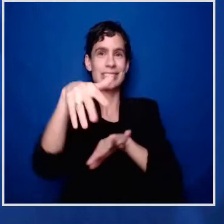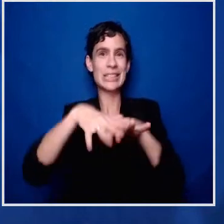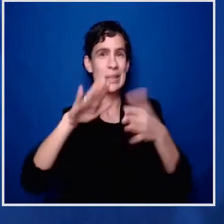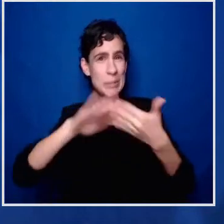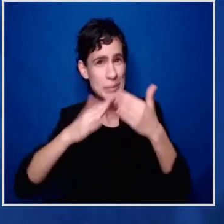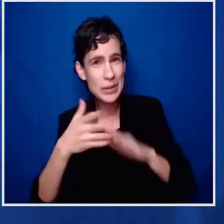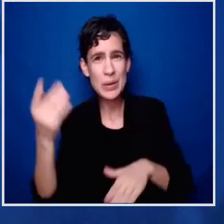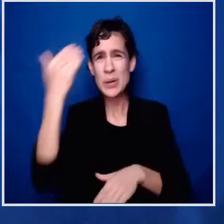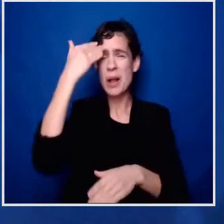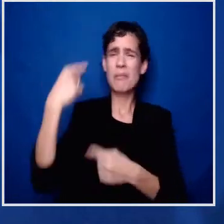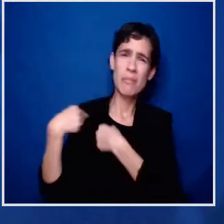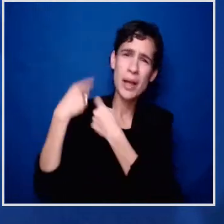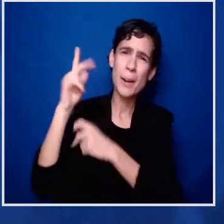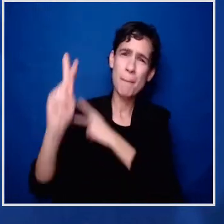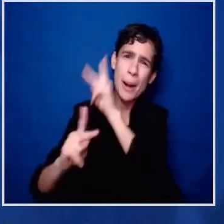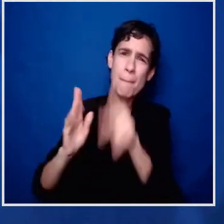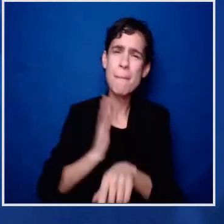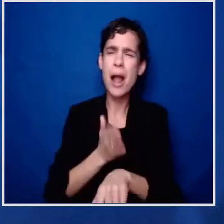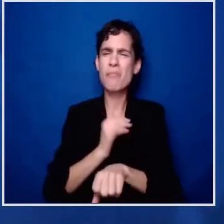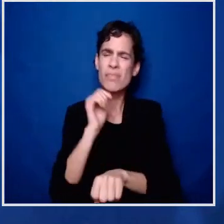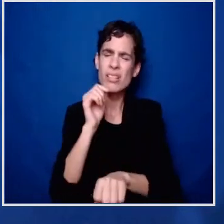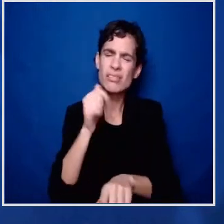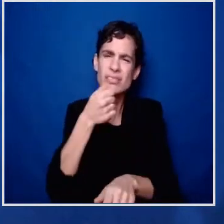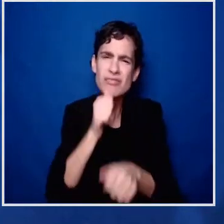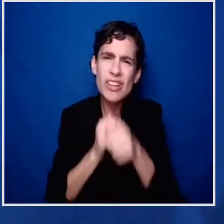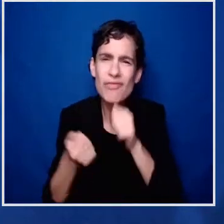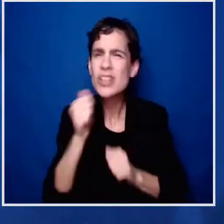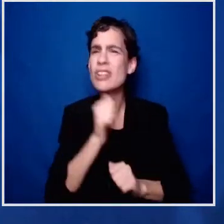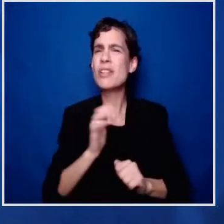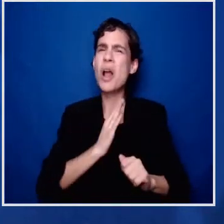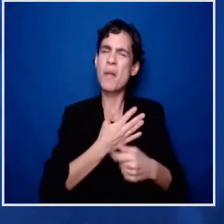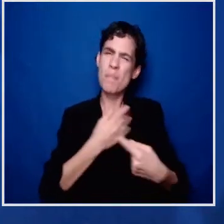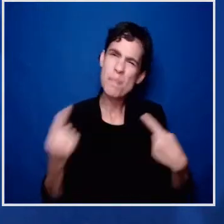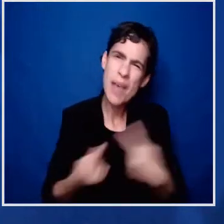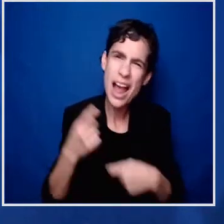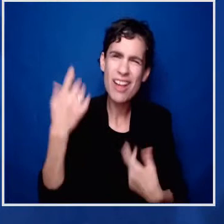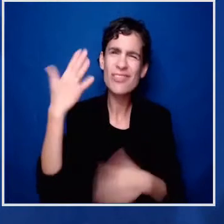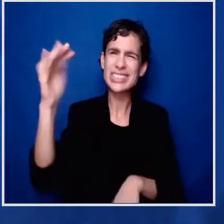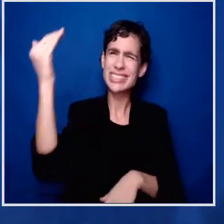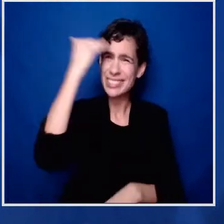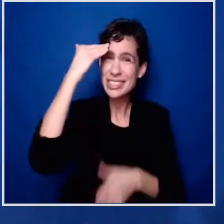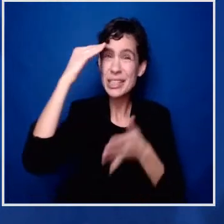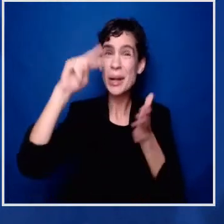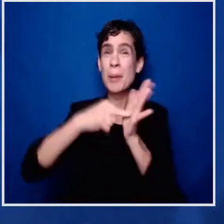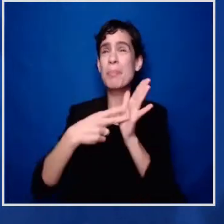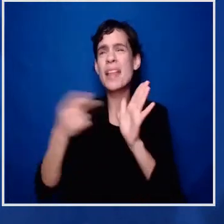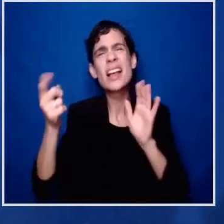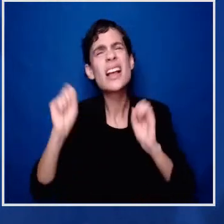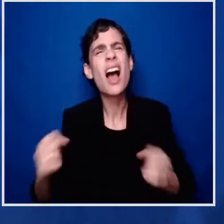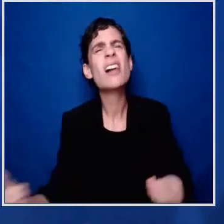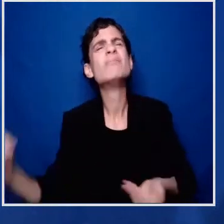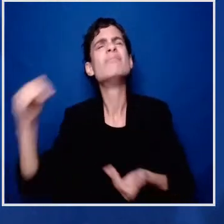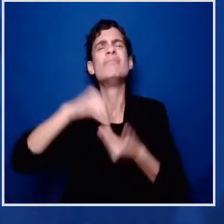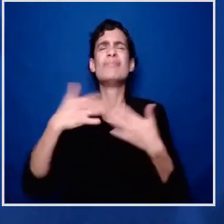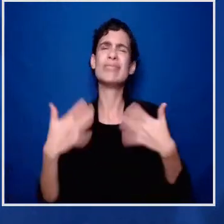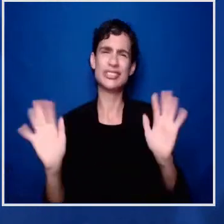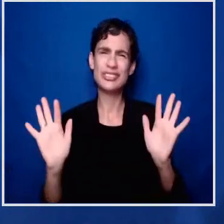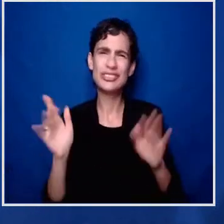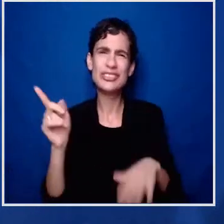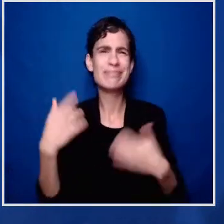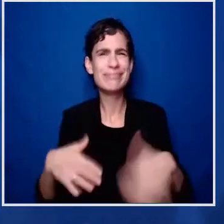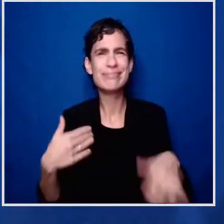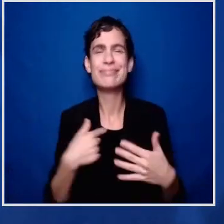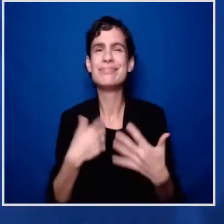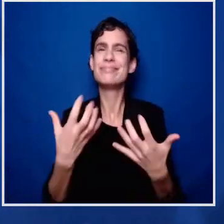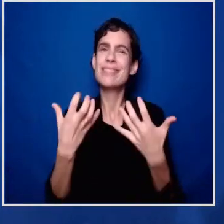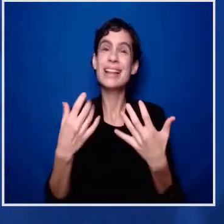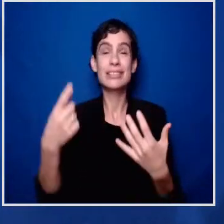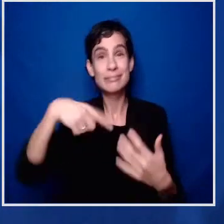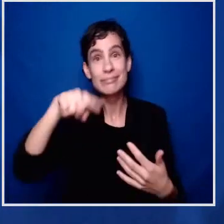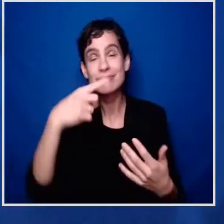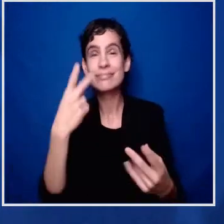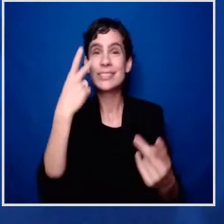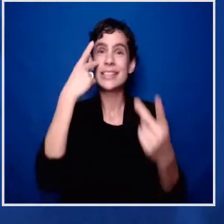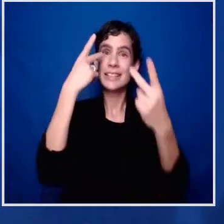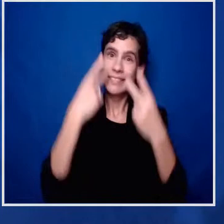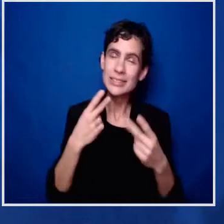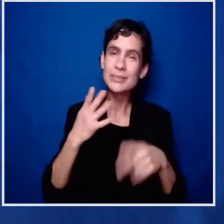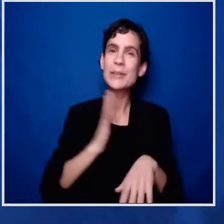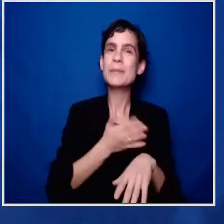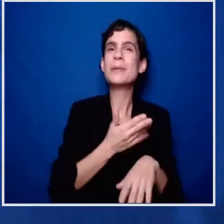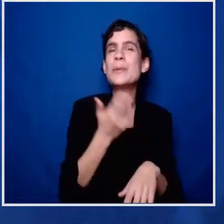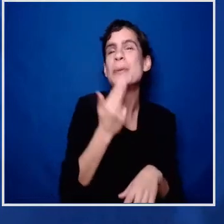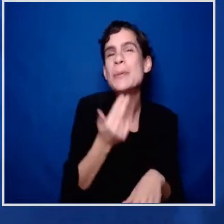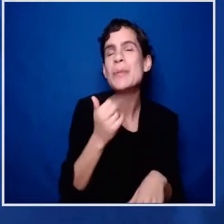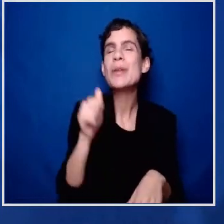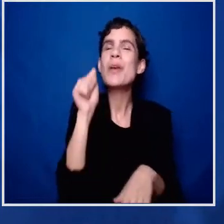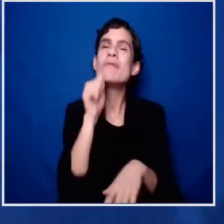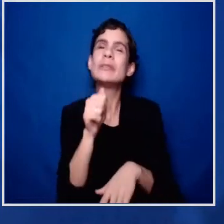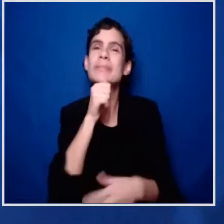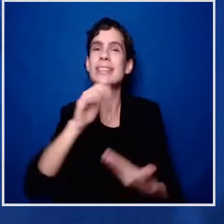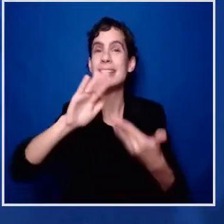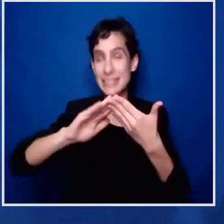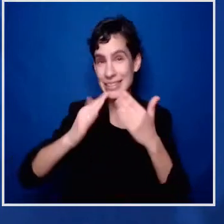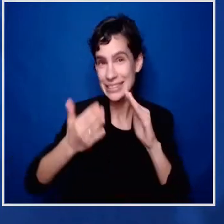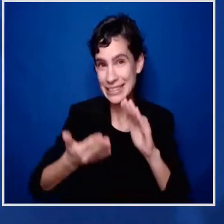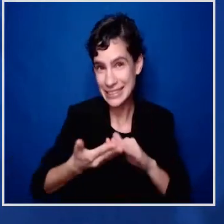WHOSE SHOULDERS WE STAND ON.